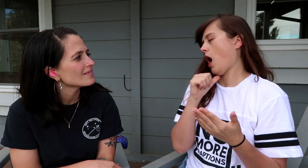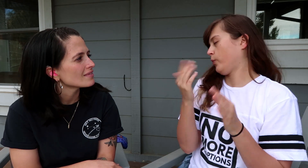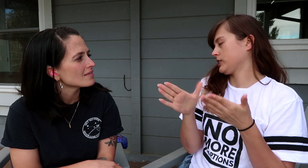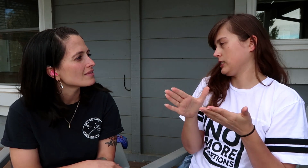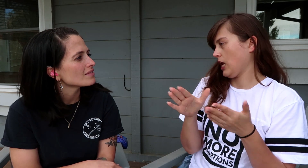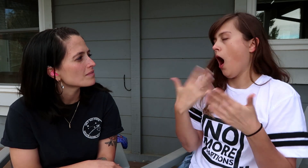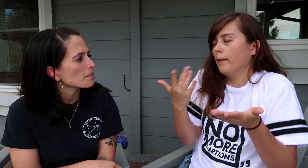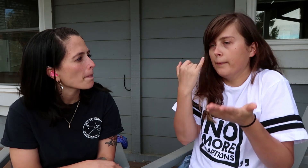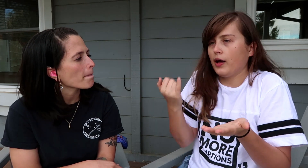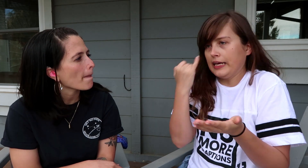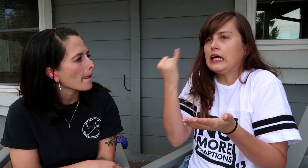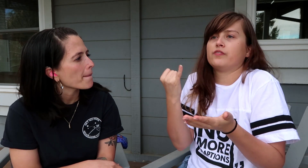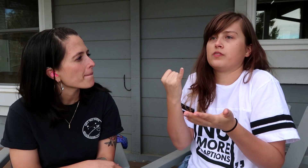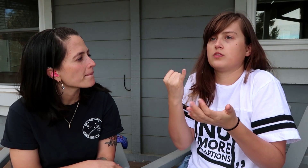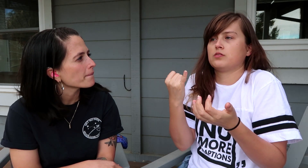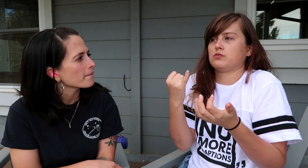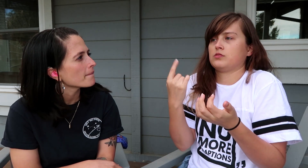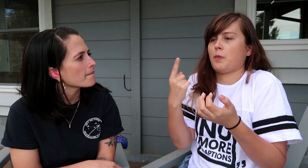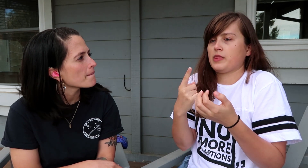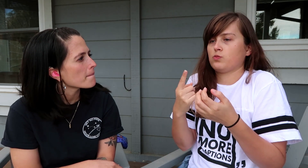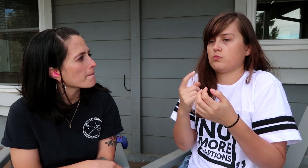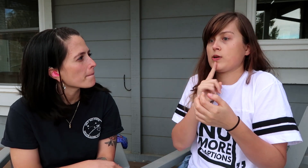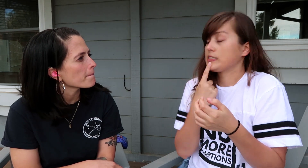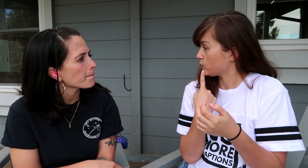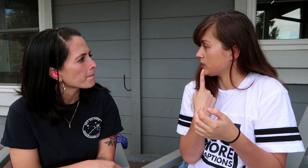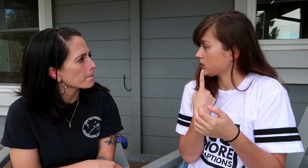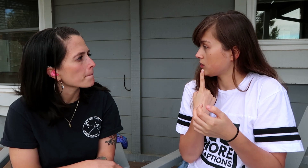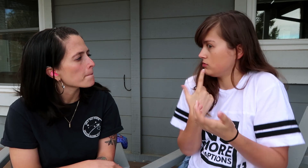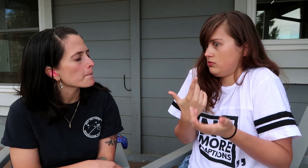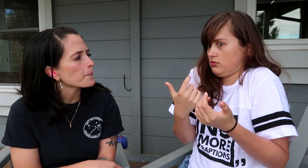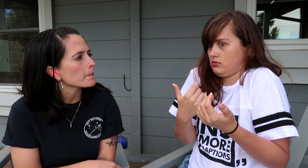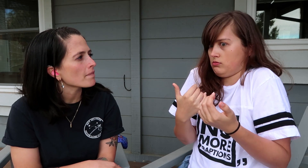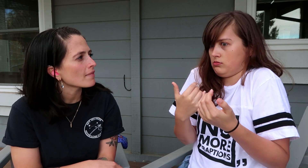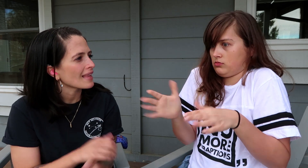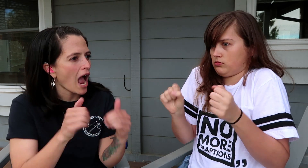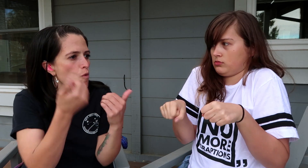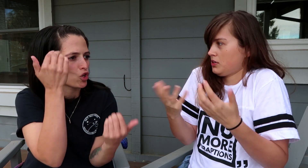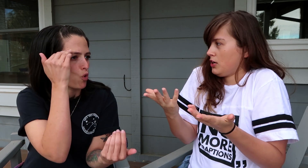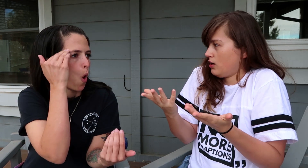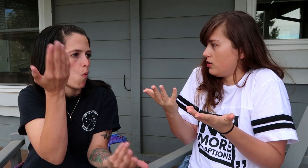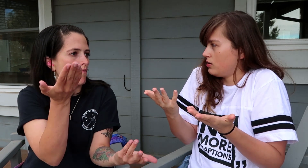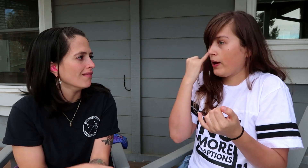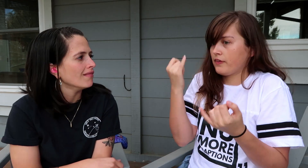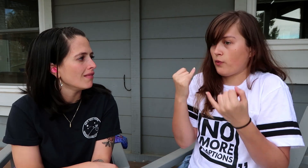I didn't die, but if something was that serious... I could have died! J: Like how would you know?